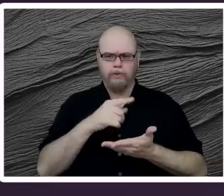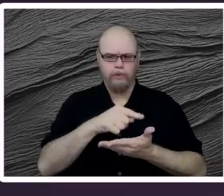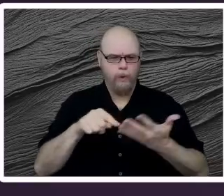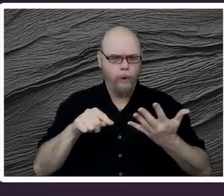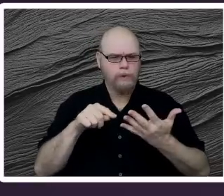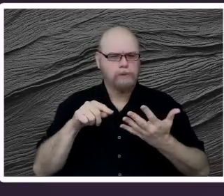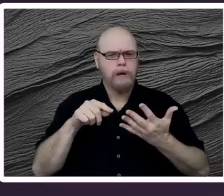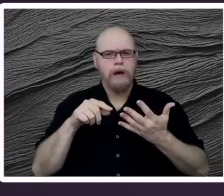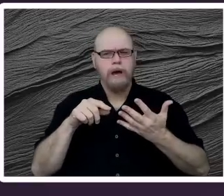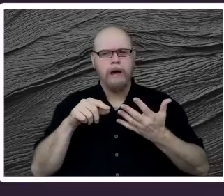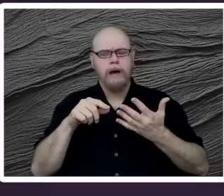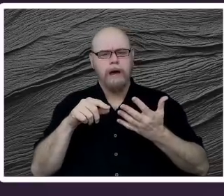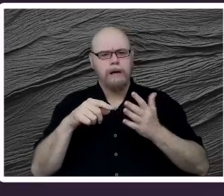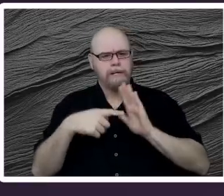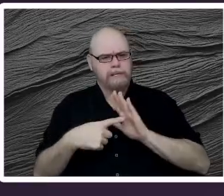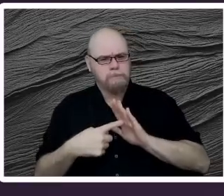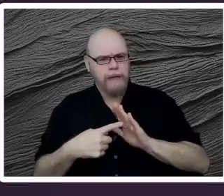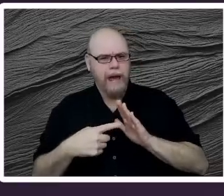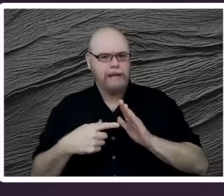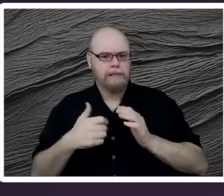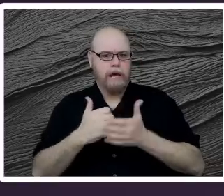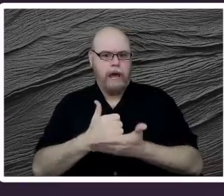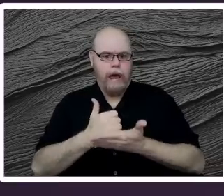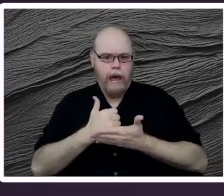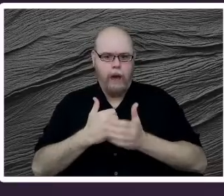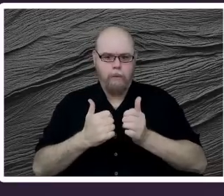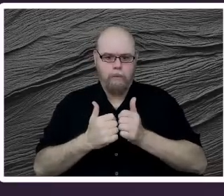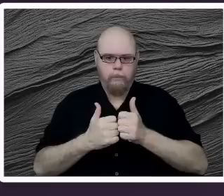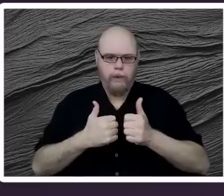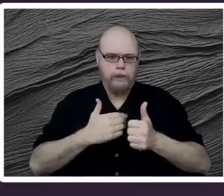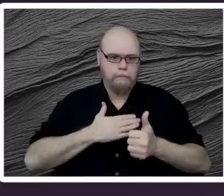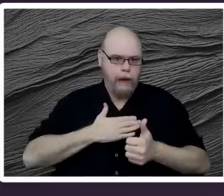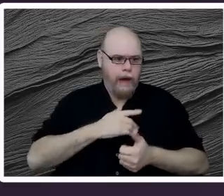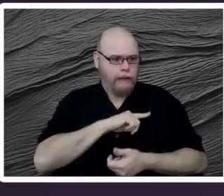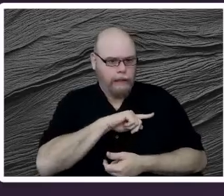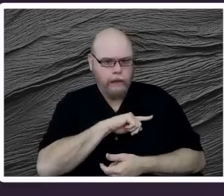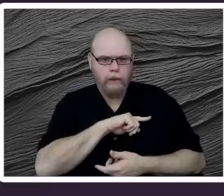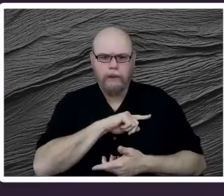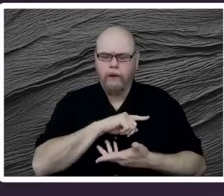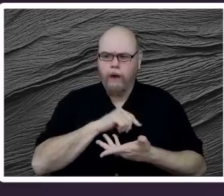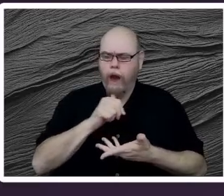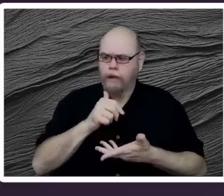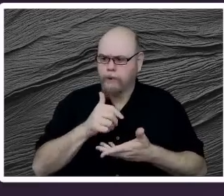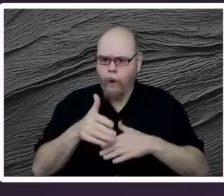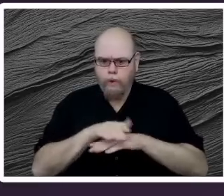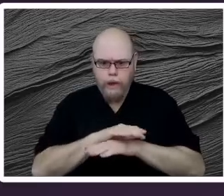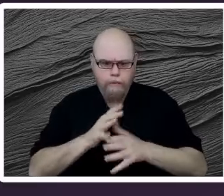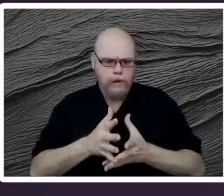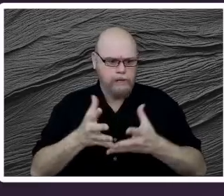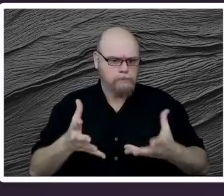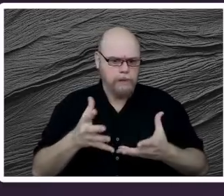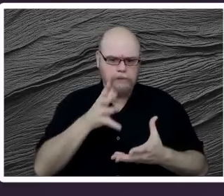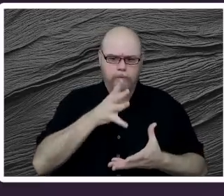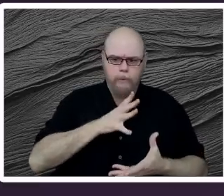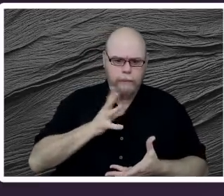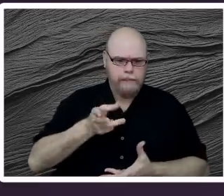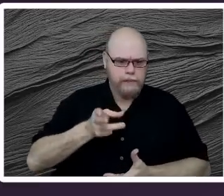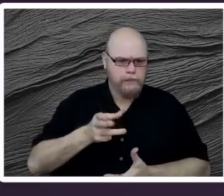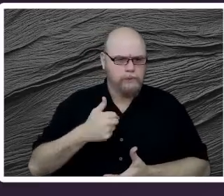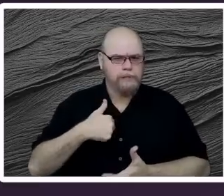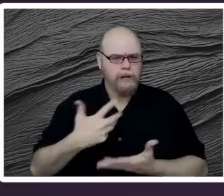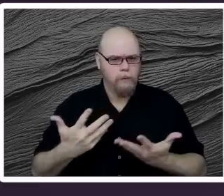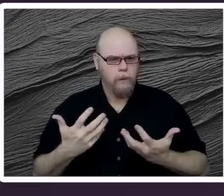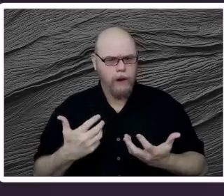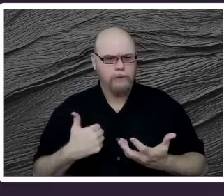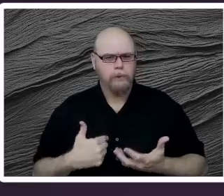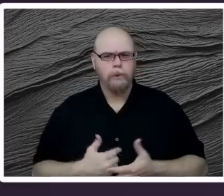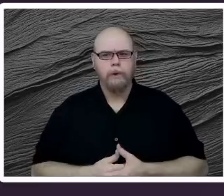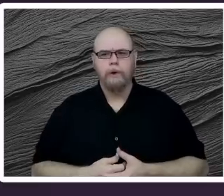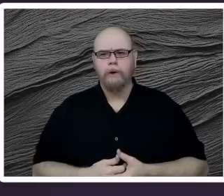if I don't cover as much of women's history as I would like or only confining it to March for